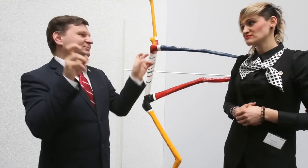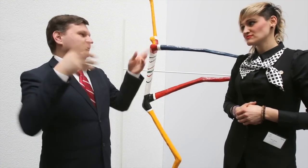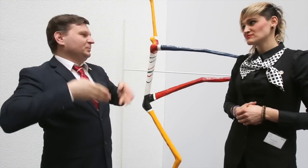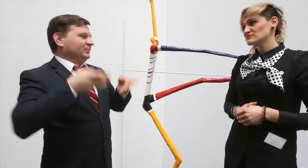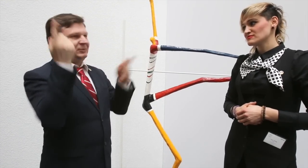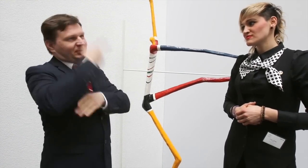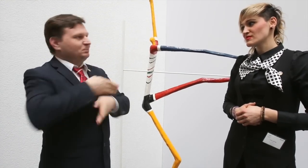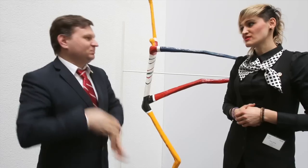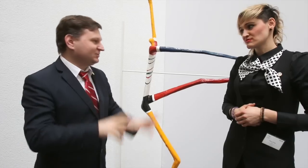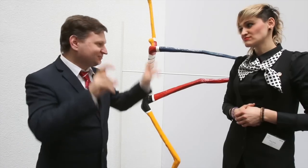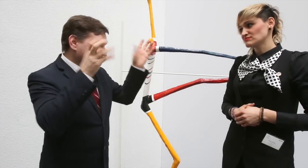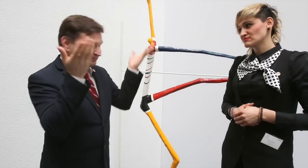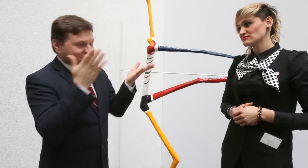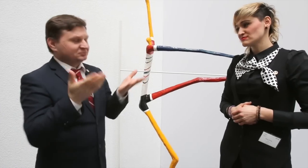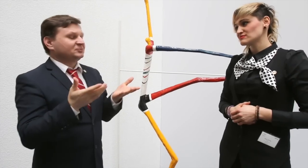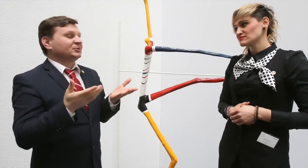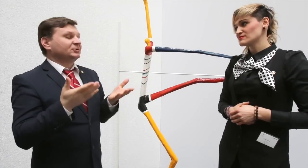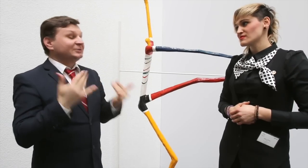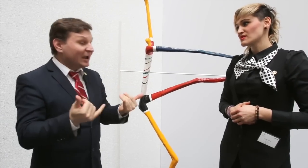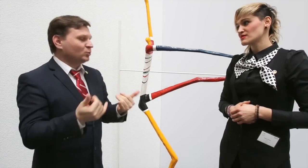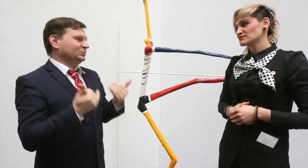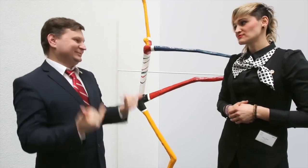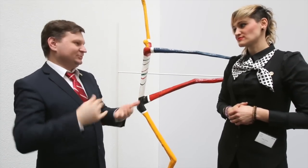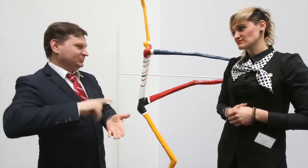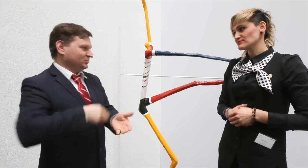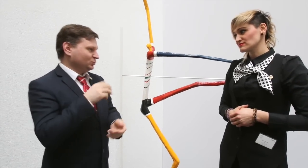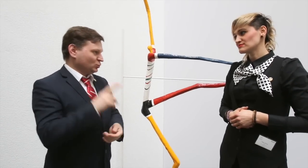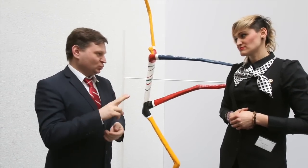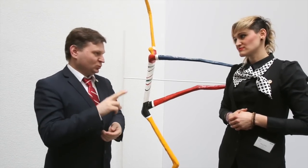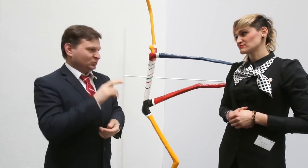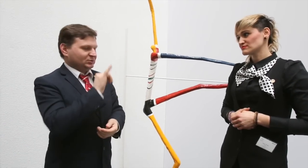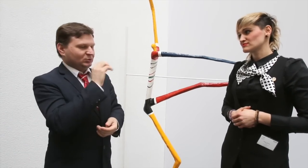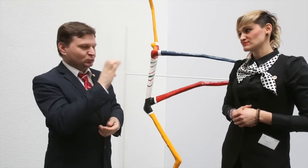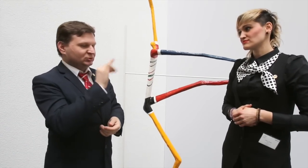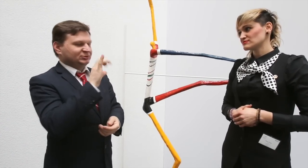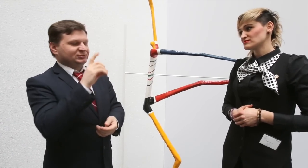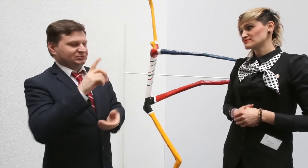it is a new “birthday” for ICSD. Now the MoU is official between IOC and ICSD.